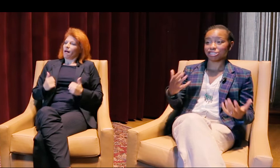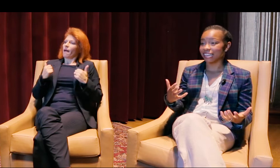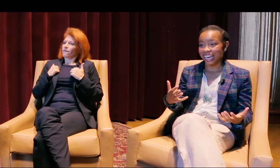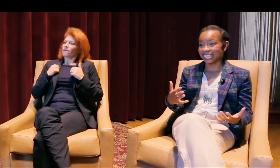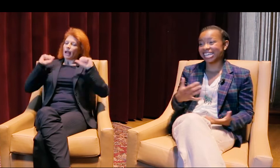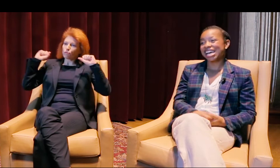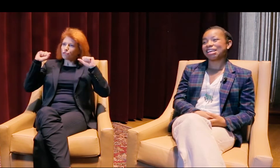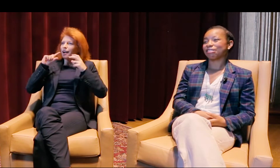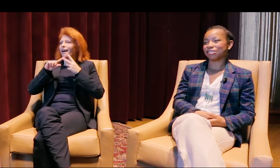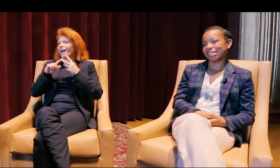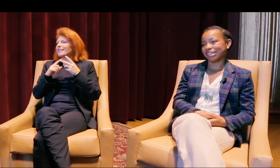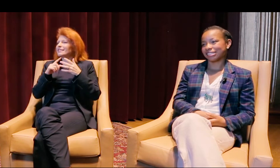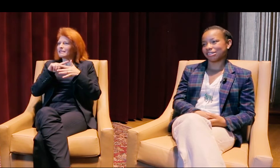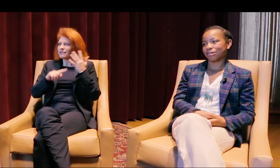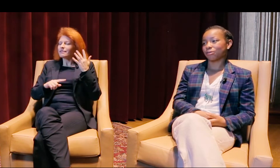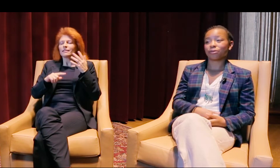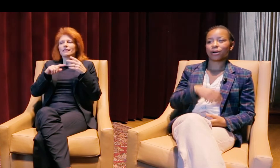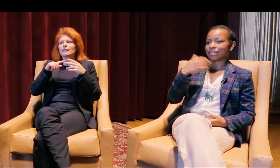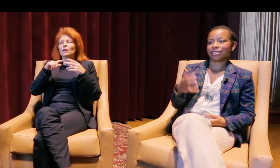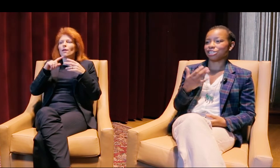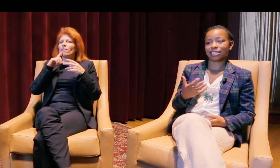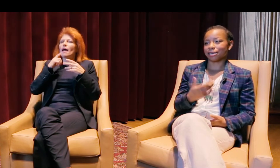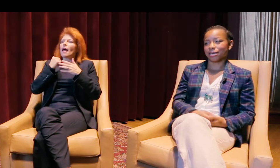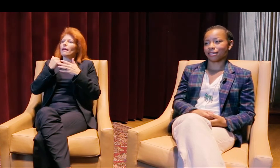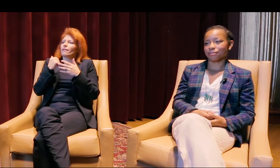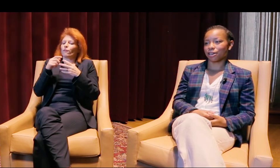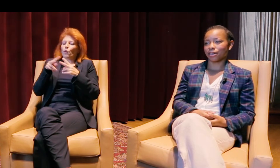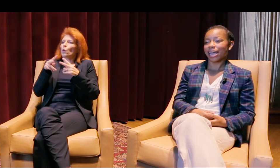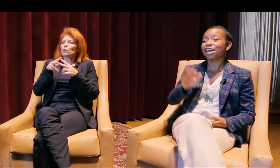exercise, those things are what continue to keep me going.